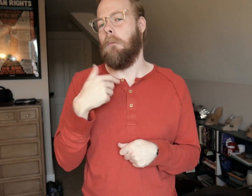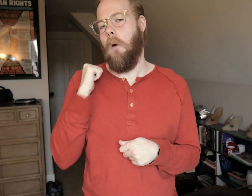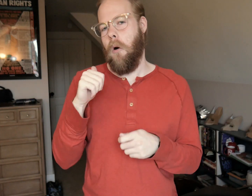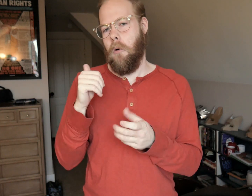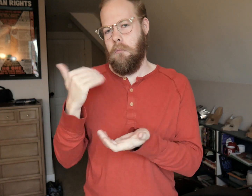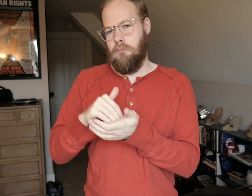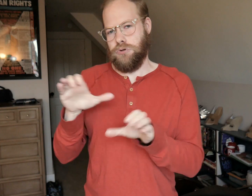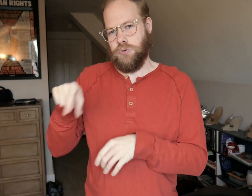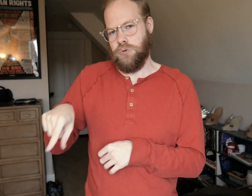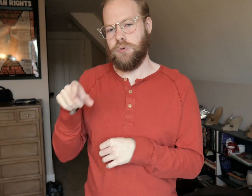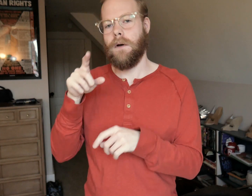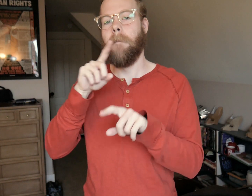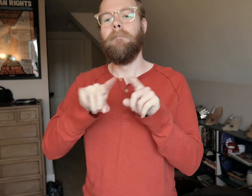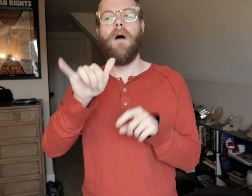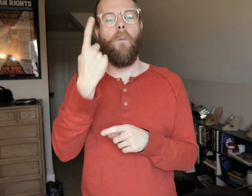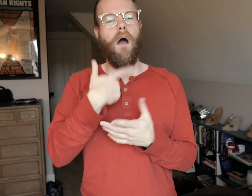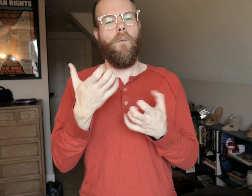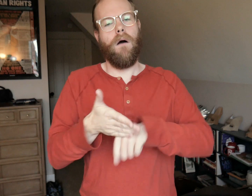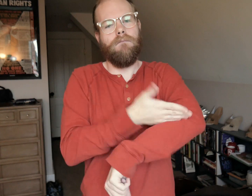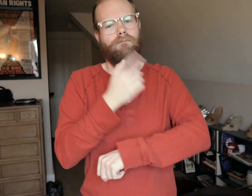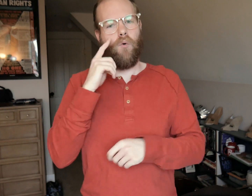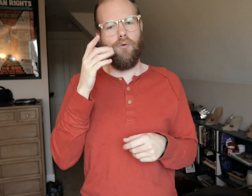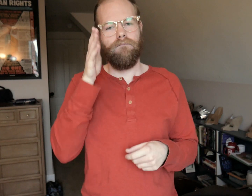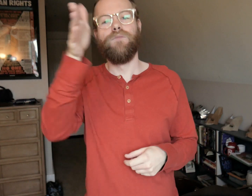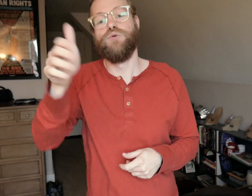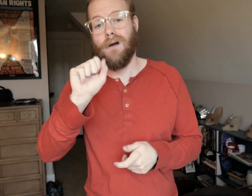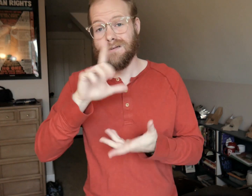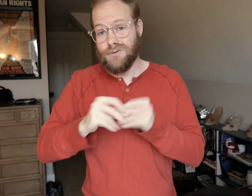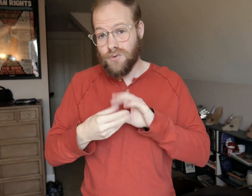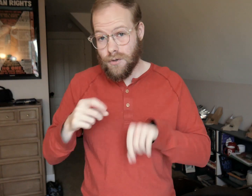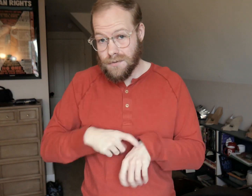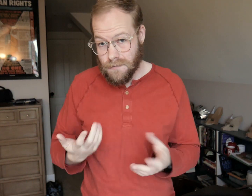I won’t be re-doing them, but that’s one thing I want to do better for future ASL Storytimes.